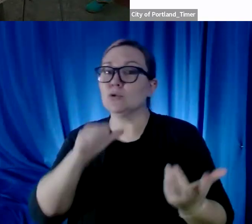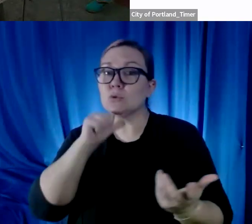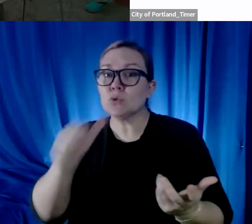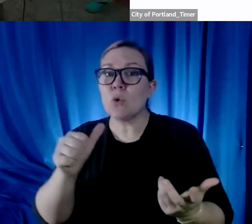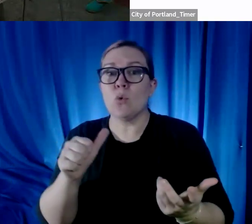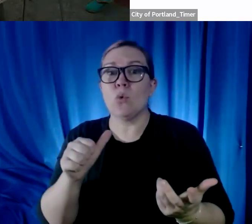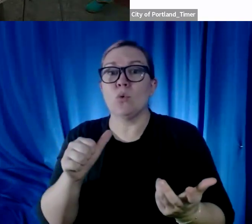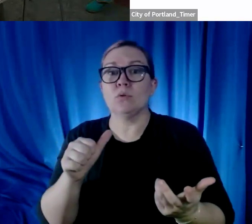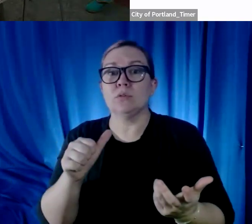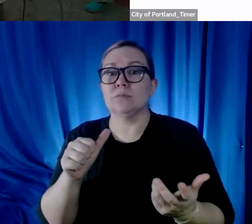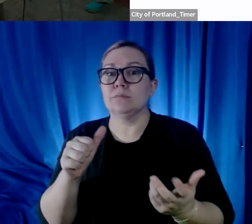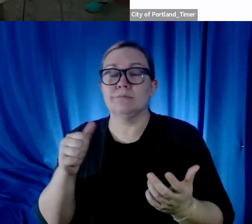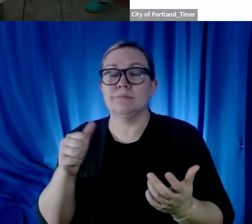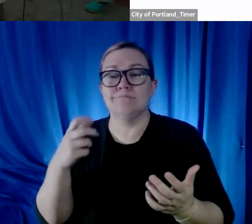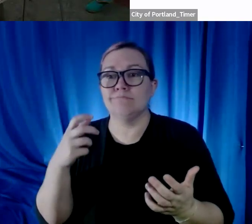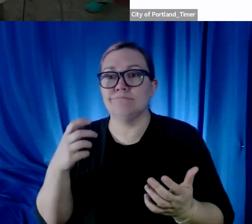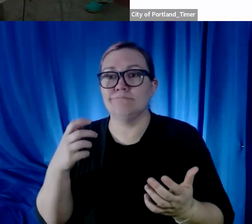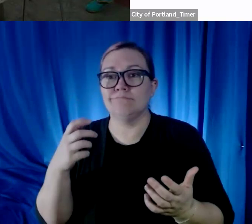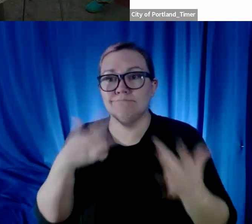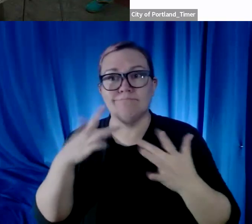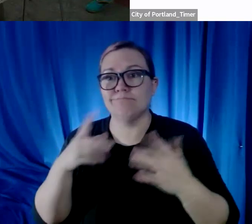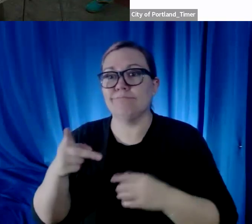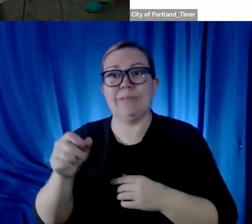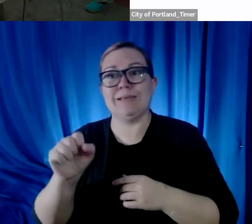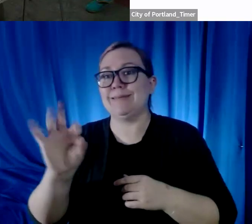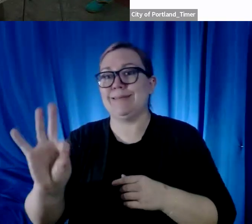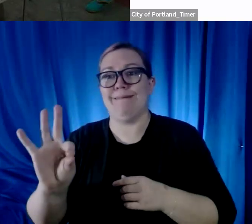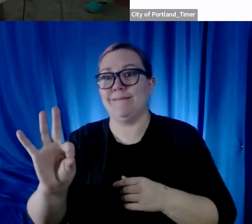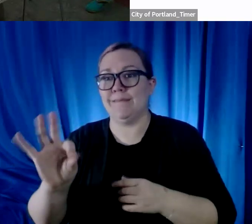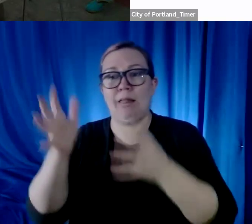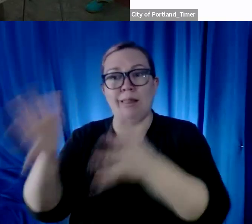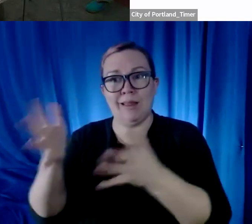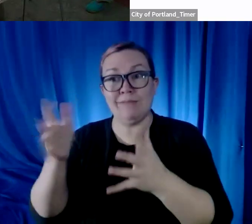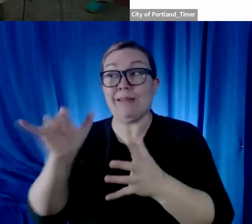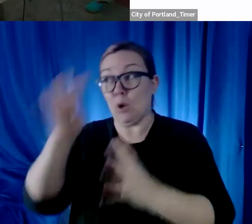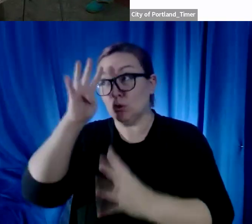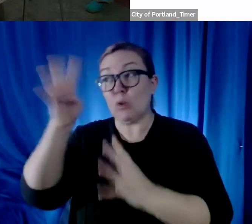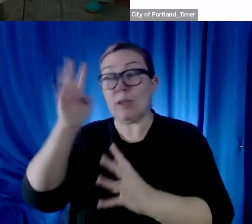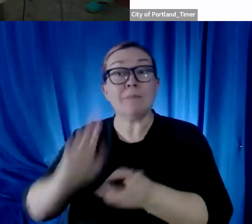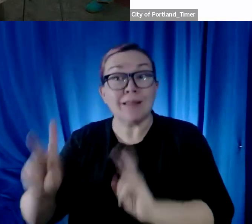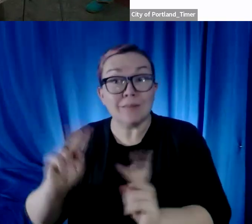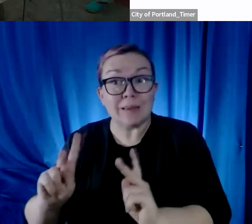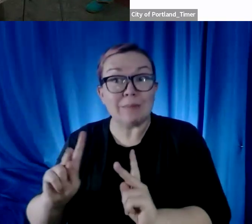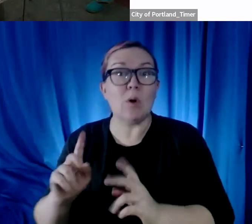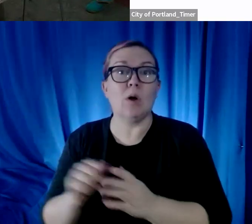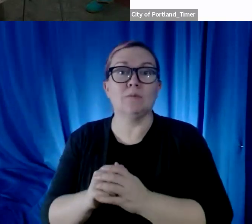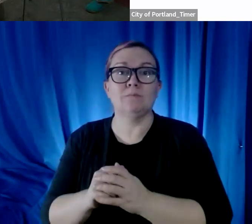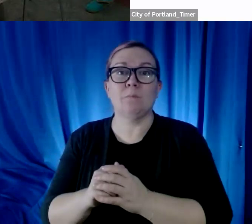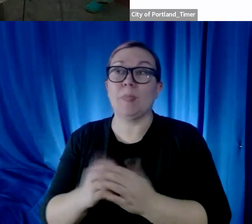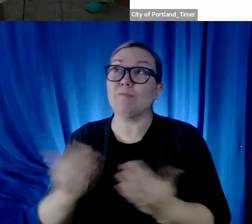Short piece of It was created by the people, kind of overwhelming vote for it.